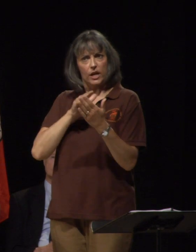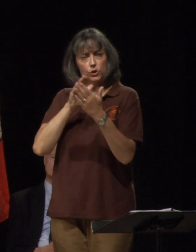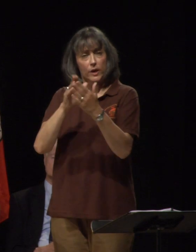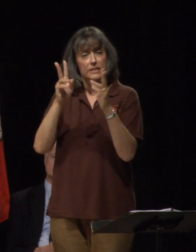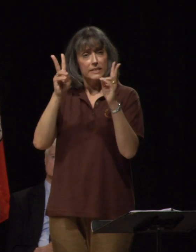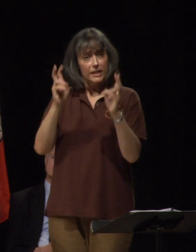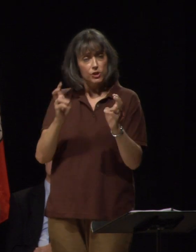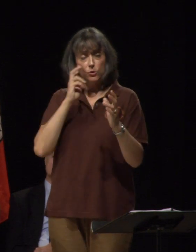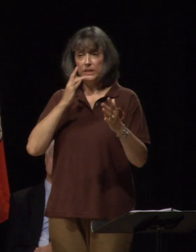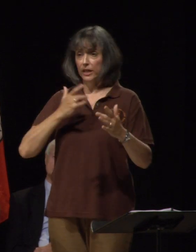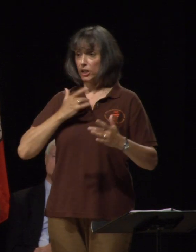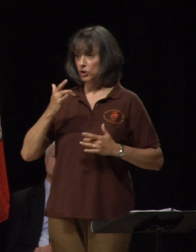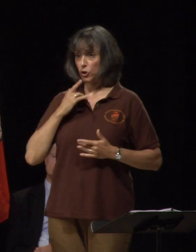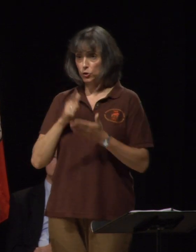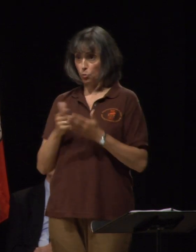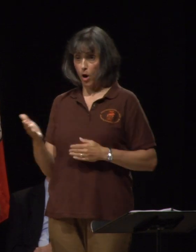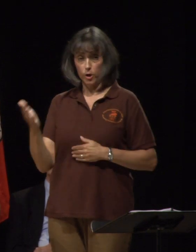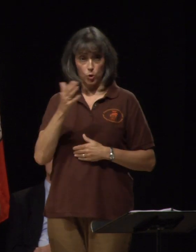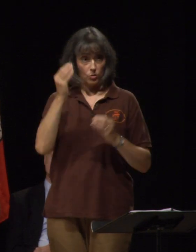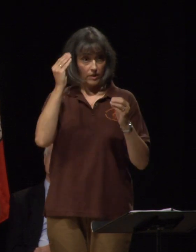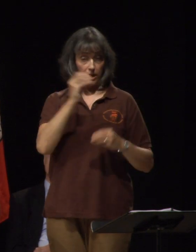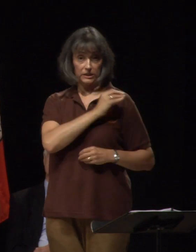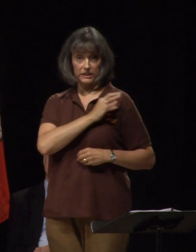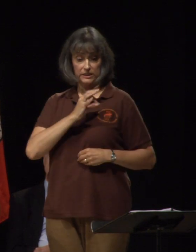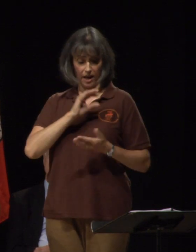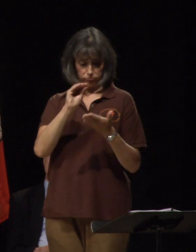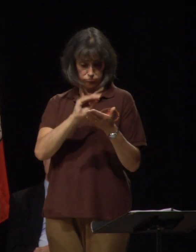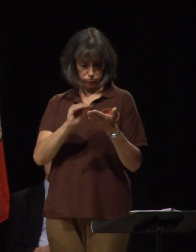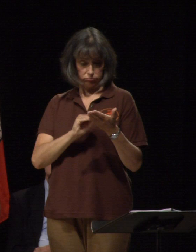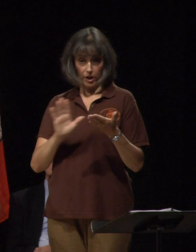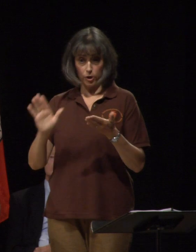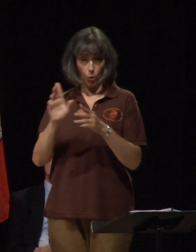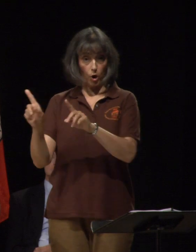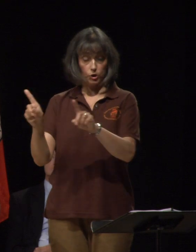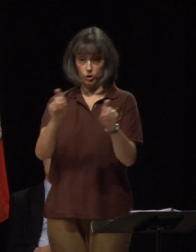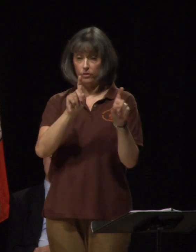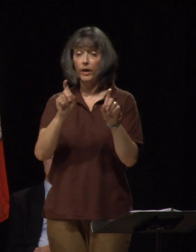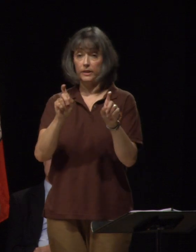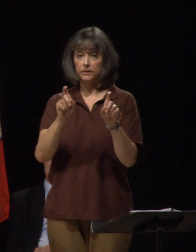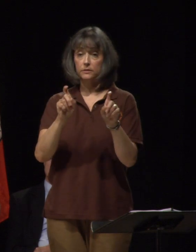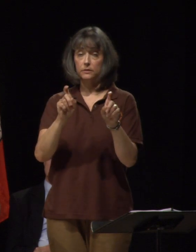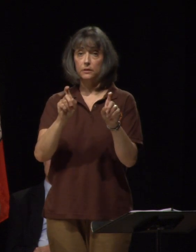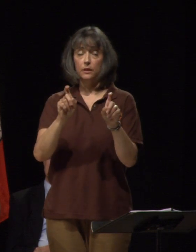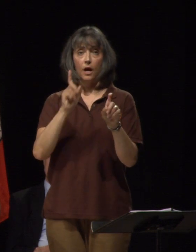HAS SHARED IN THESE SURVEYS. IN PARTICULAR, OUR INITIAL FOCUS WILL BE ON THE AREAS OF